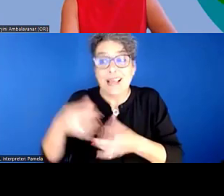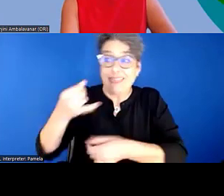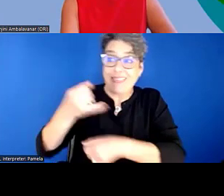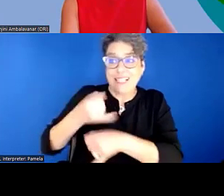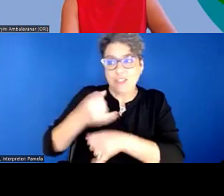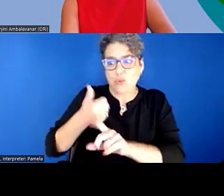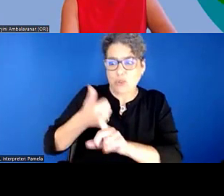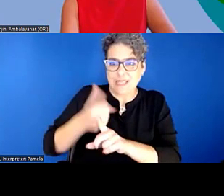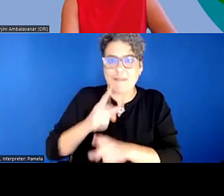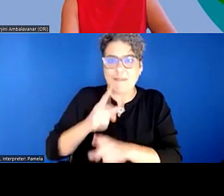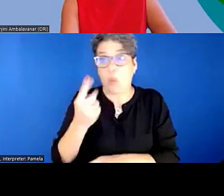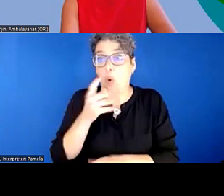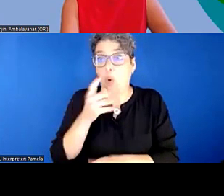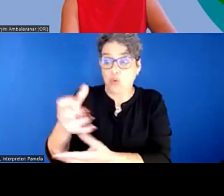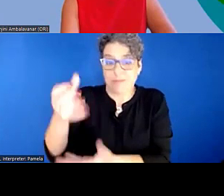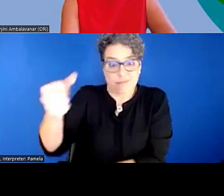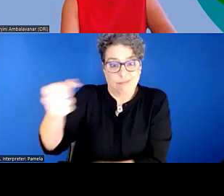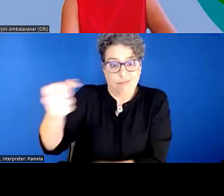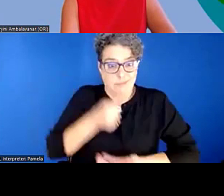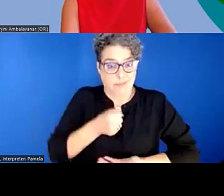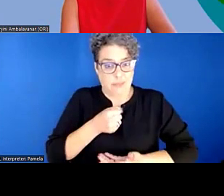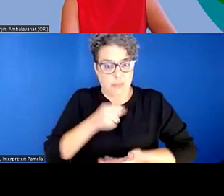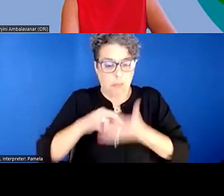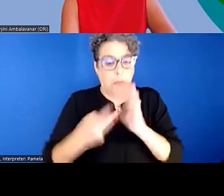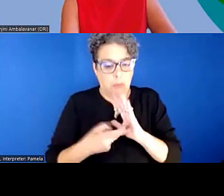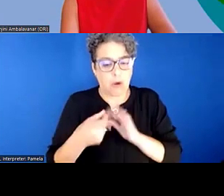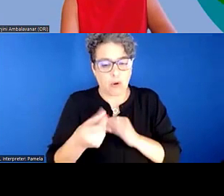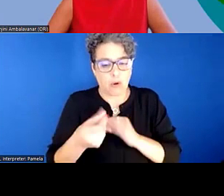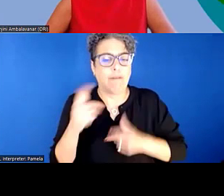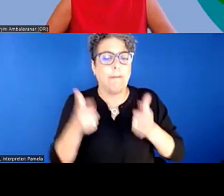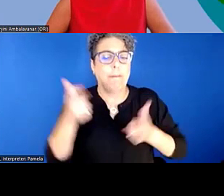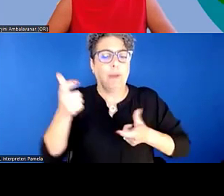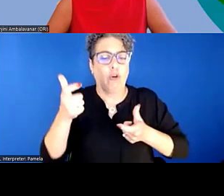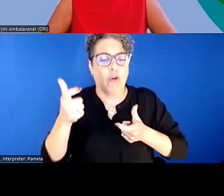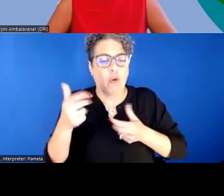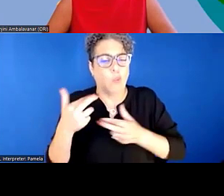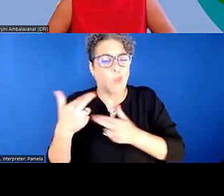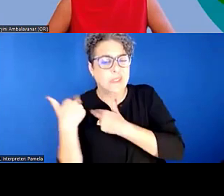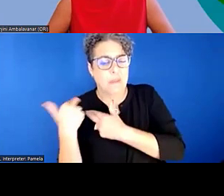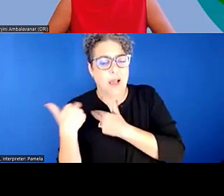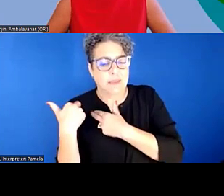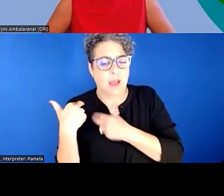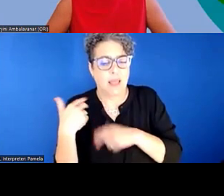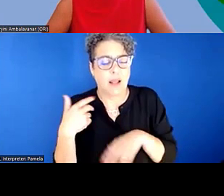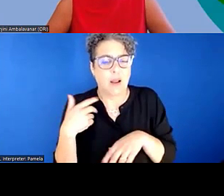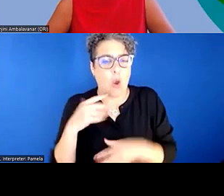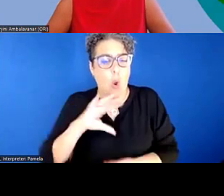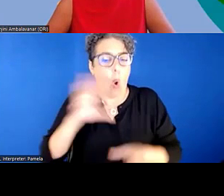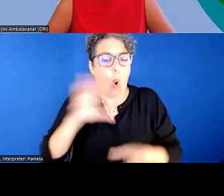and you have a bigger responsibility then overall responsibility.